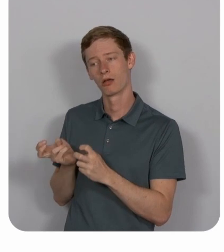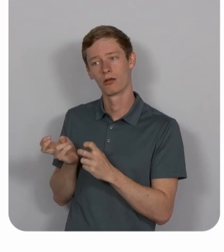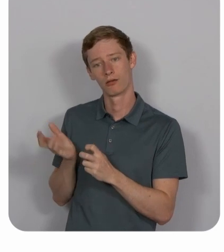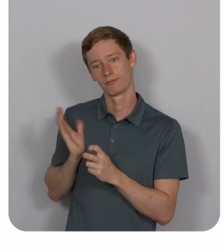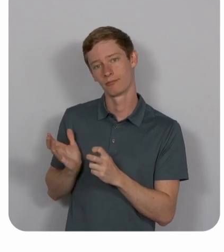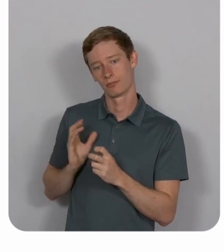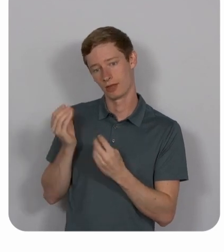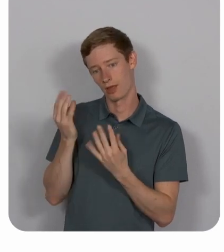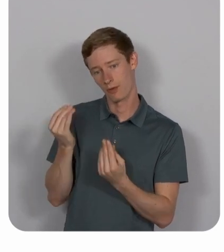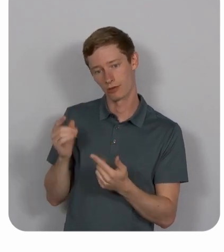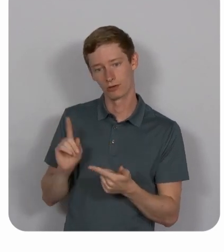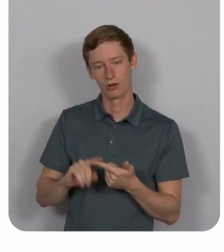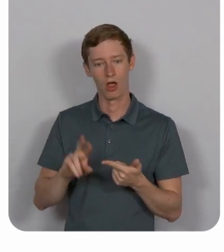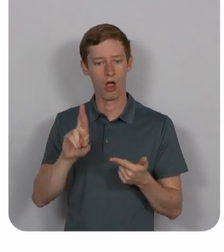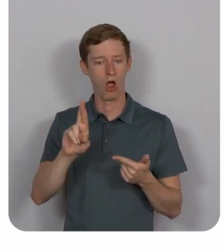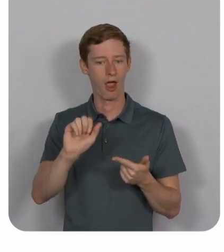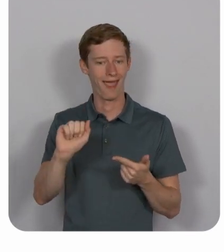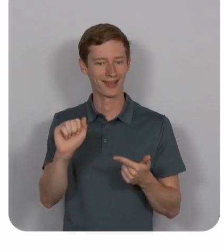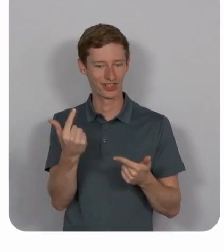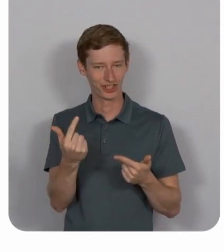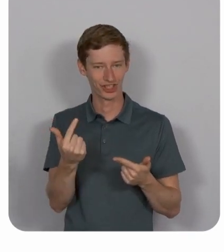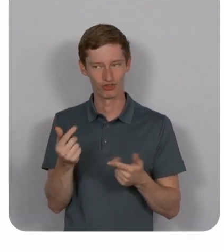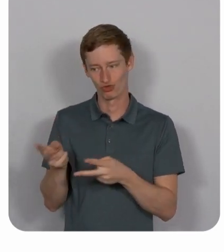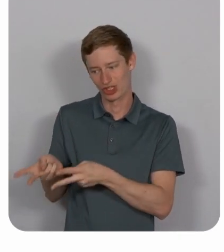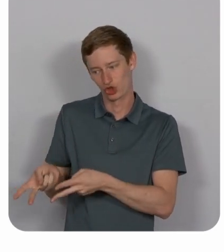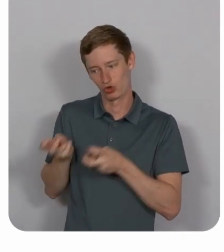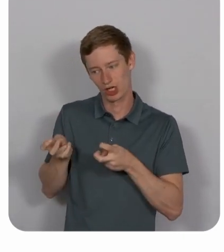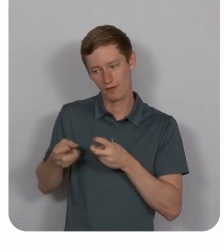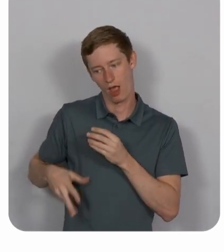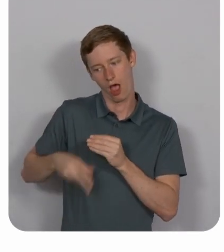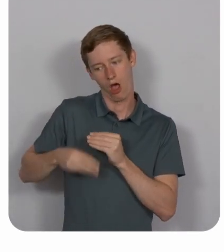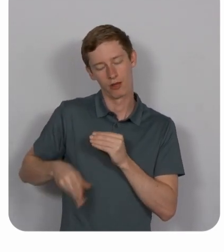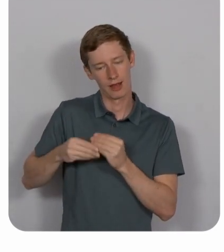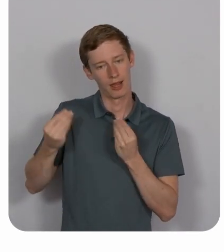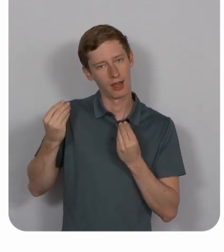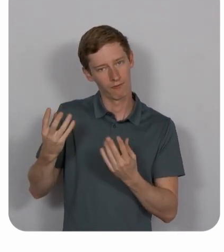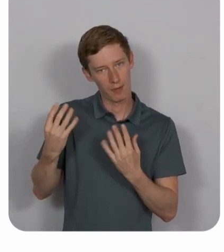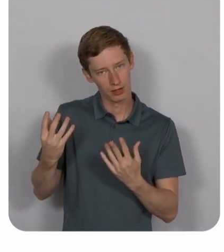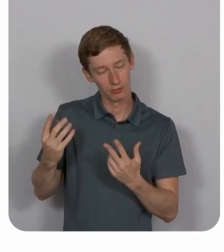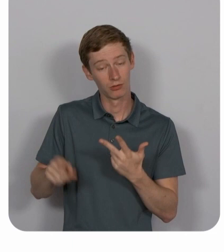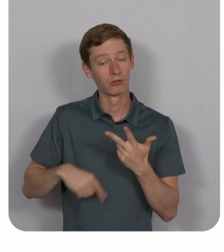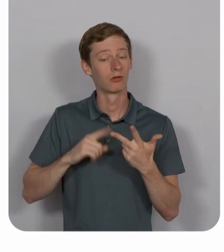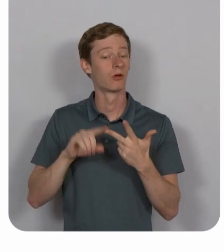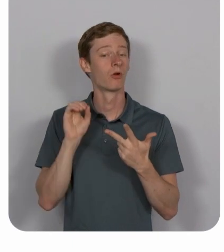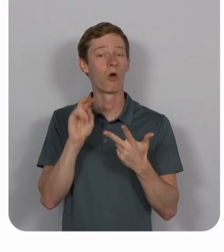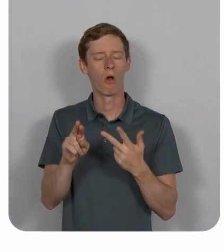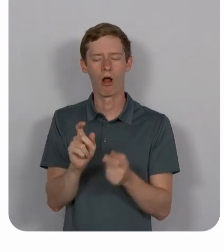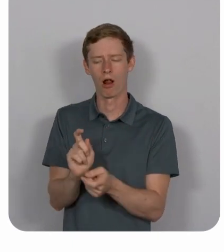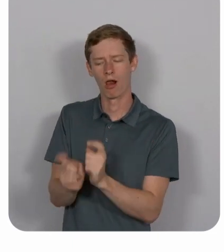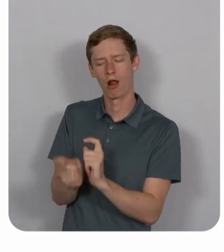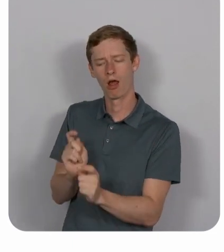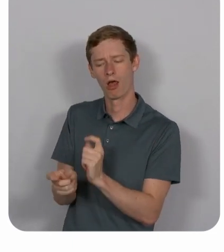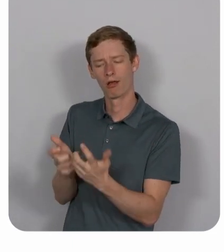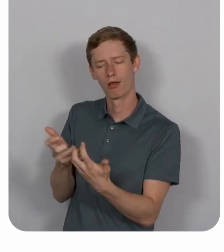you can use something like retrieval augmented generation to get additional data into that prompt, or you can fine-tune it so